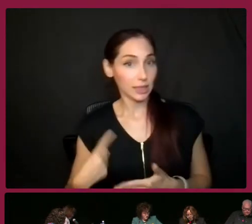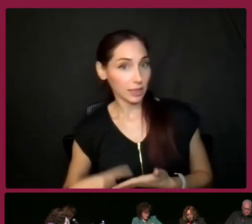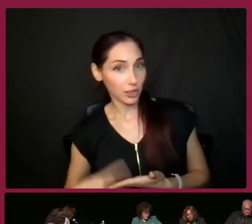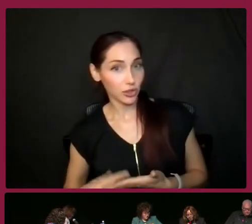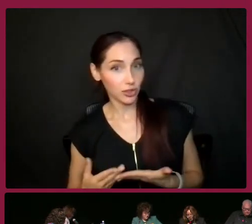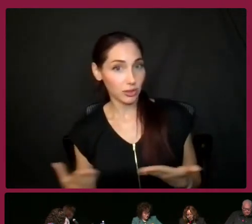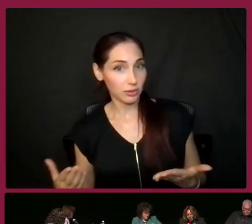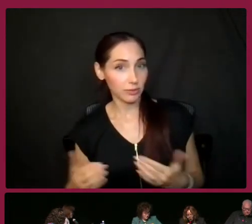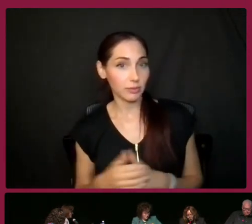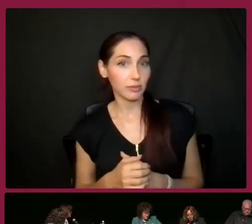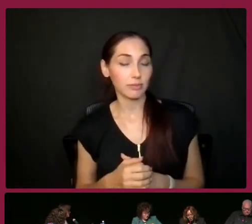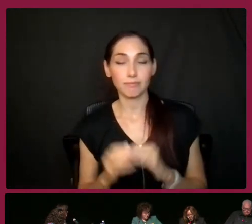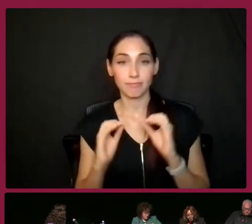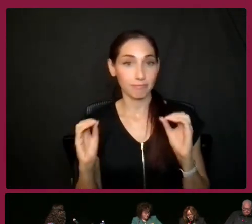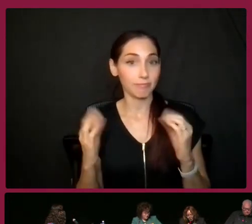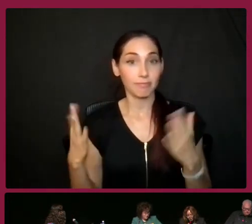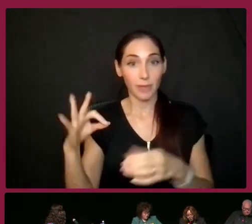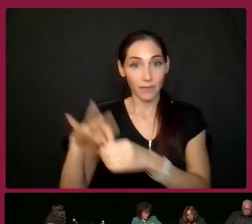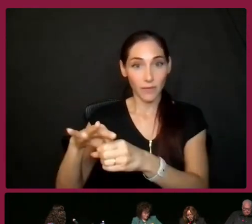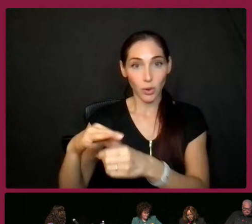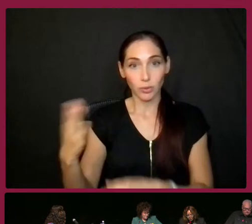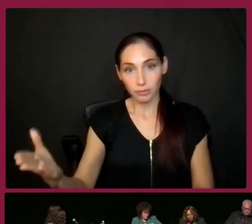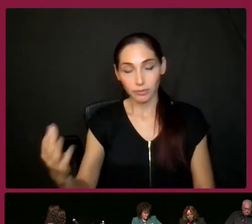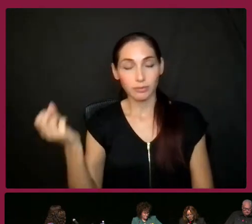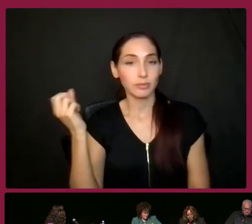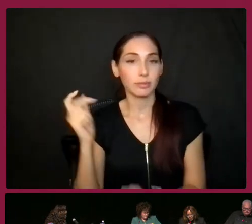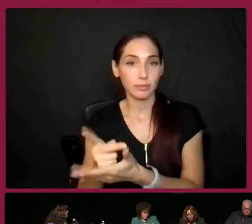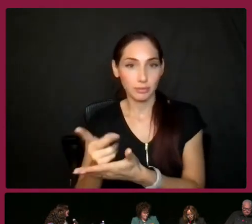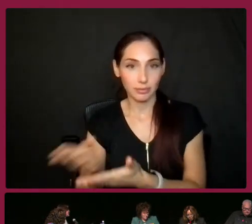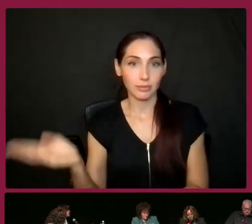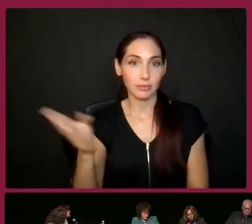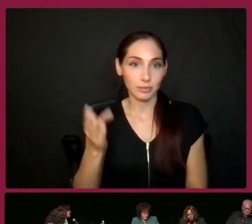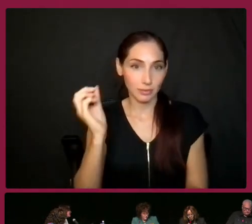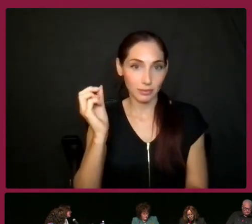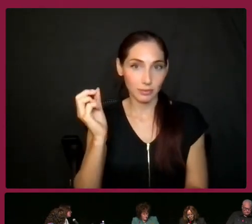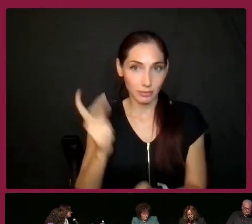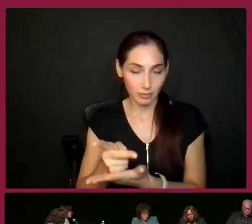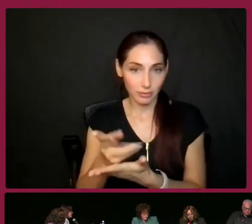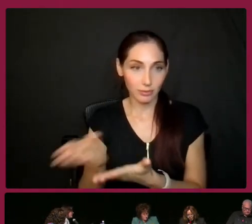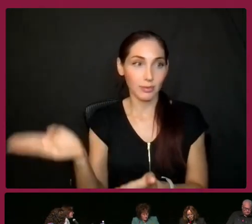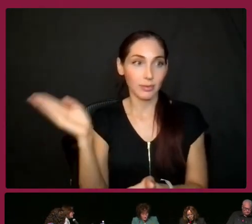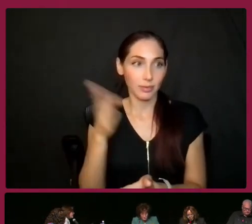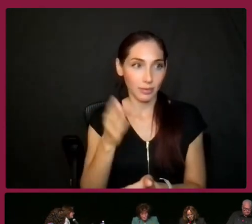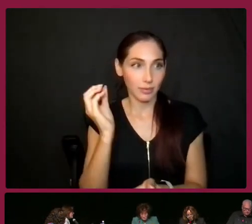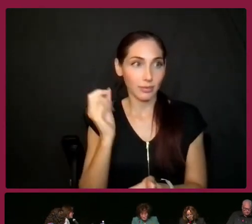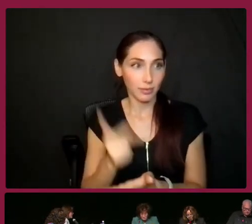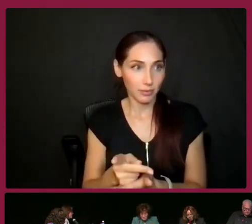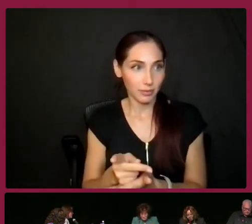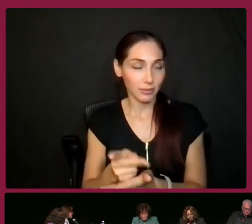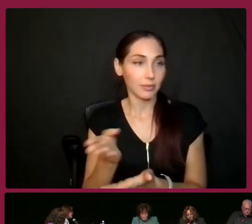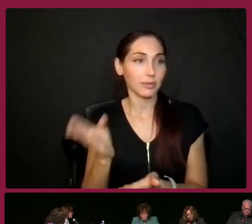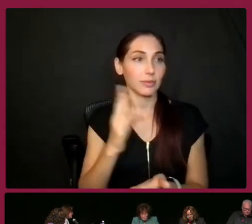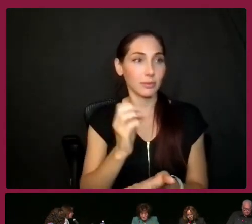Vote. Student Trustee Rivera? Approved. Trustee Gaines? Approved. Trustee Rives? Aye. Trustee Buffalo? Yes.